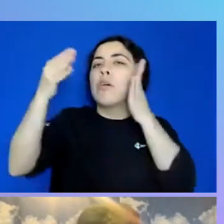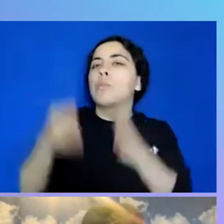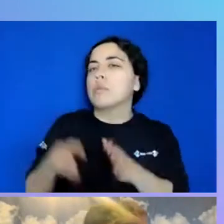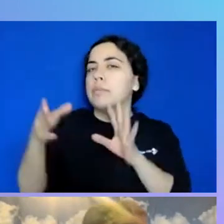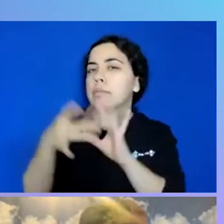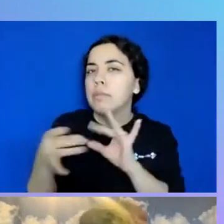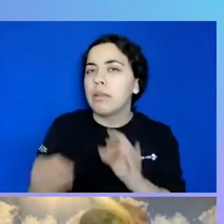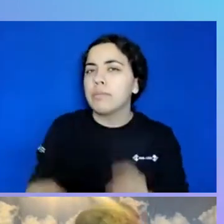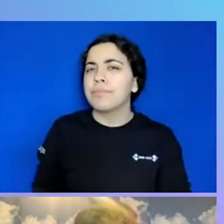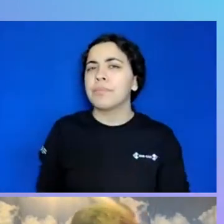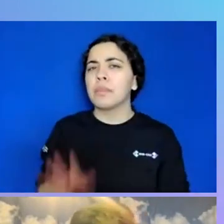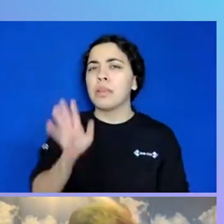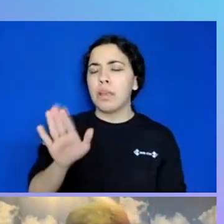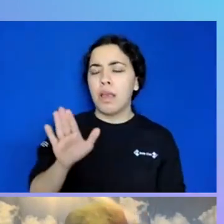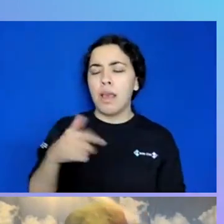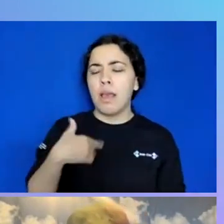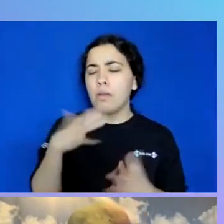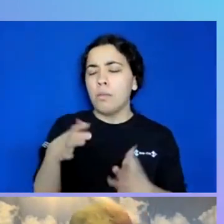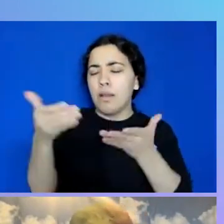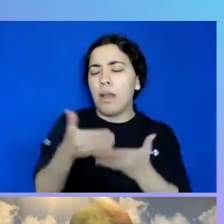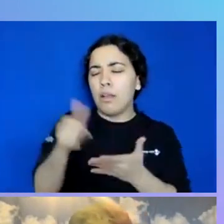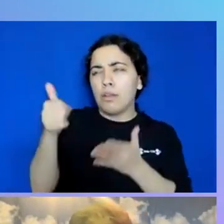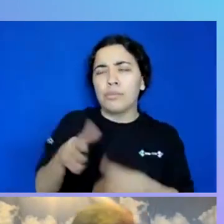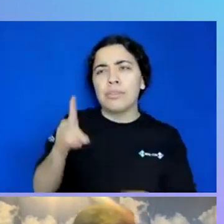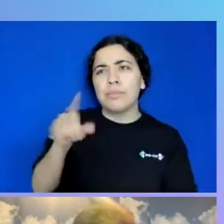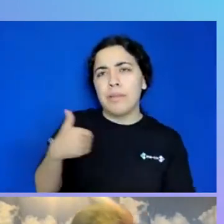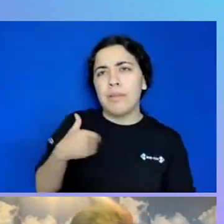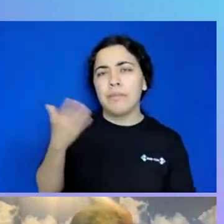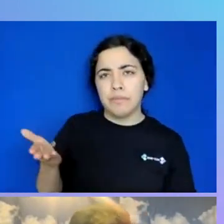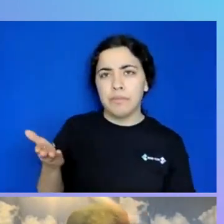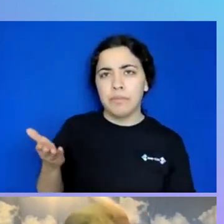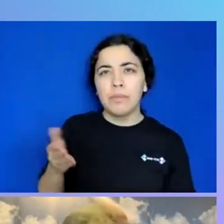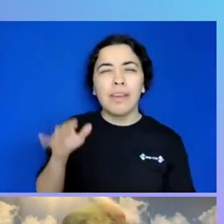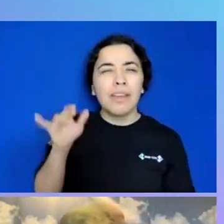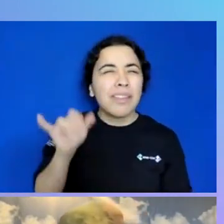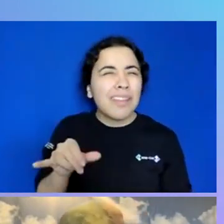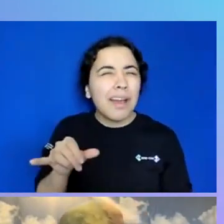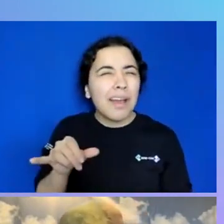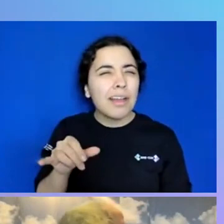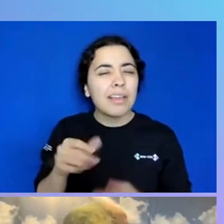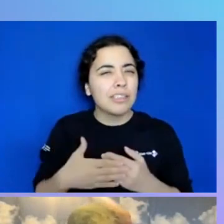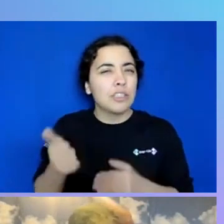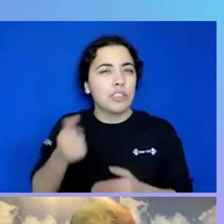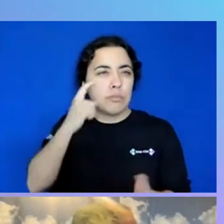want to hire someone that's disabled. And of course that's a